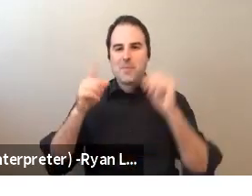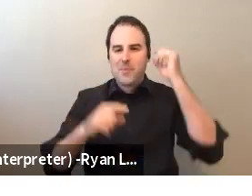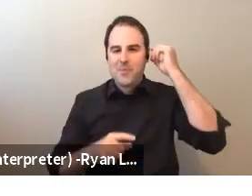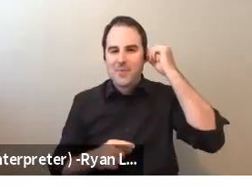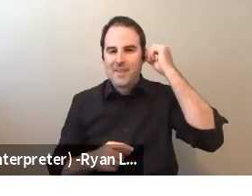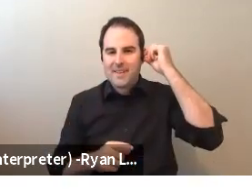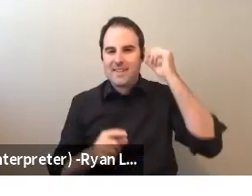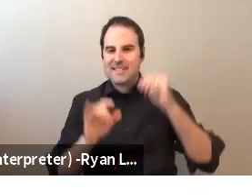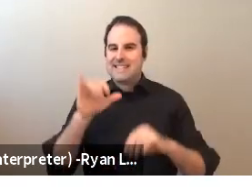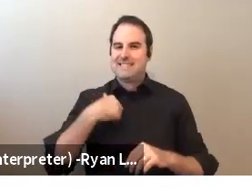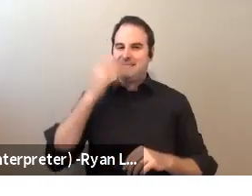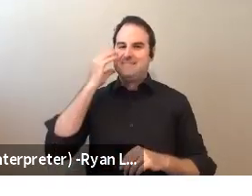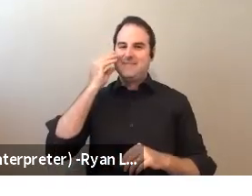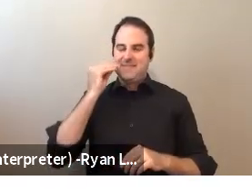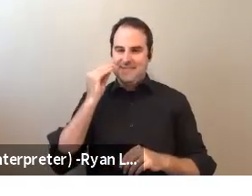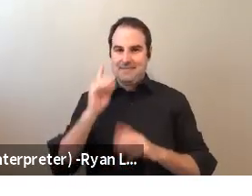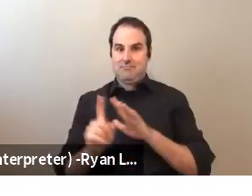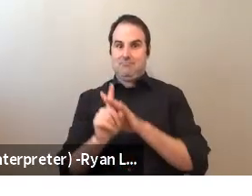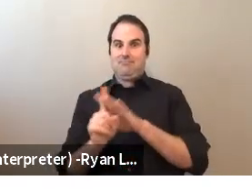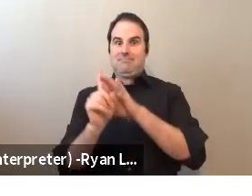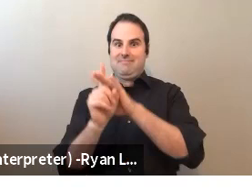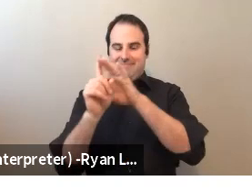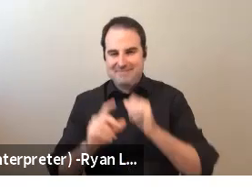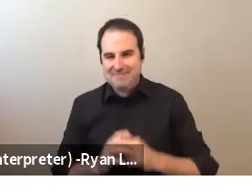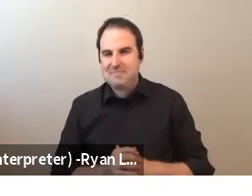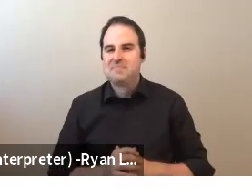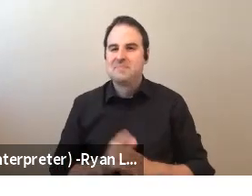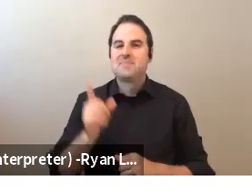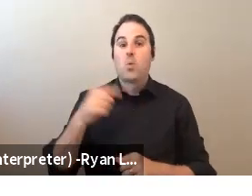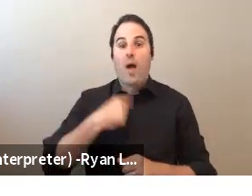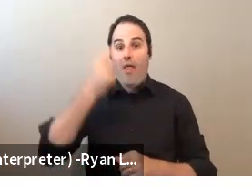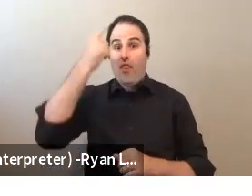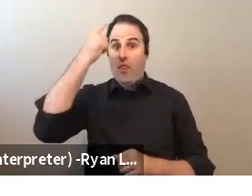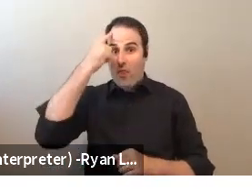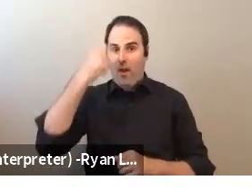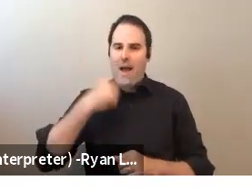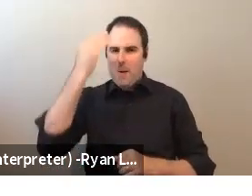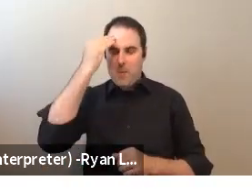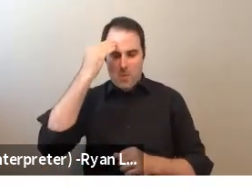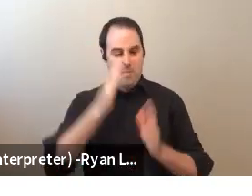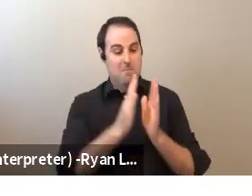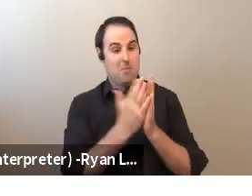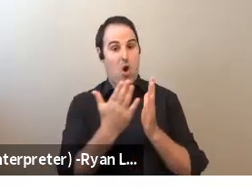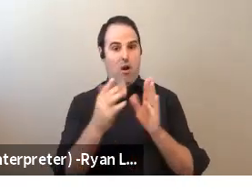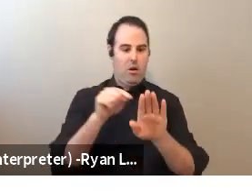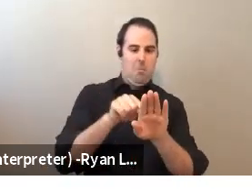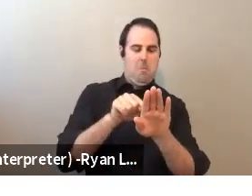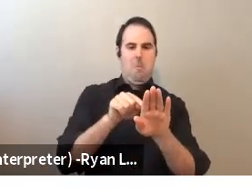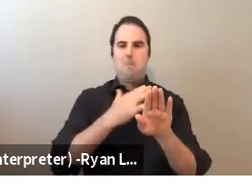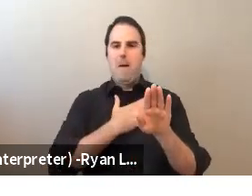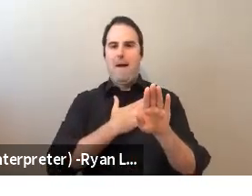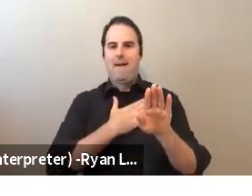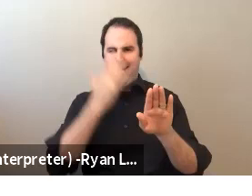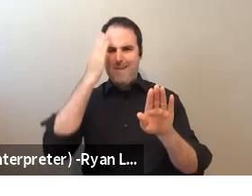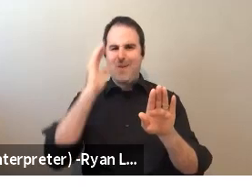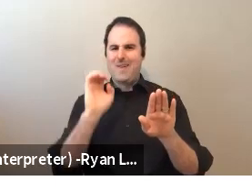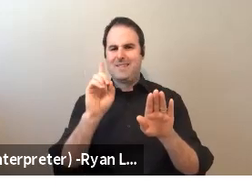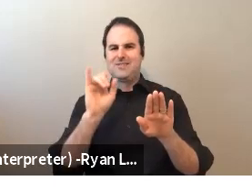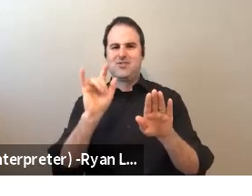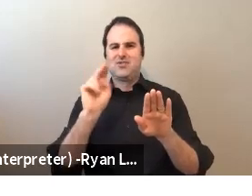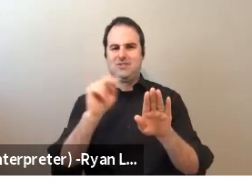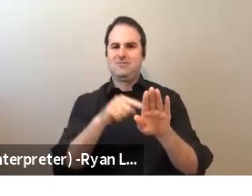Sally Potter: I thought I knew what addition I was teaching with I had, you know, the least the first part of my course planned out